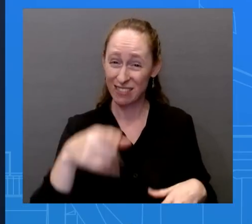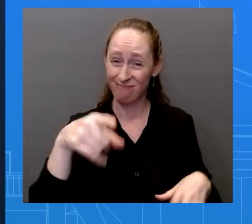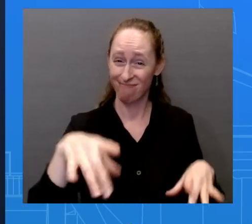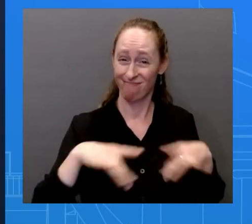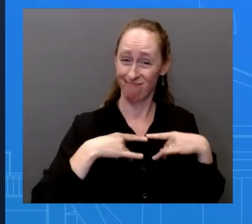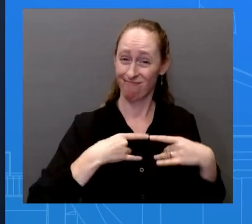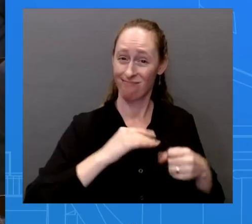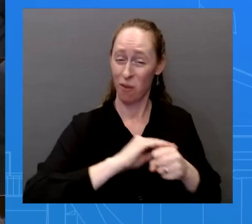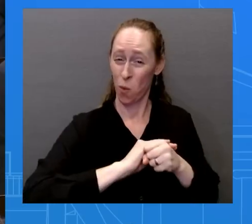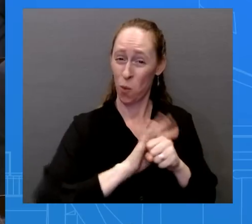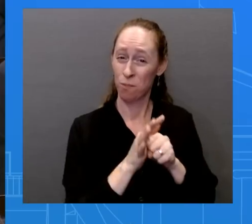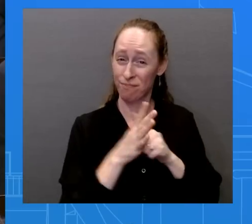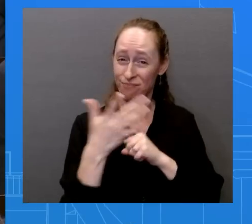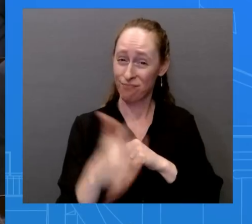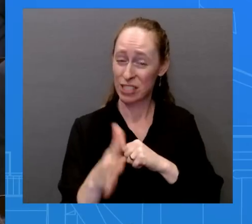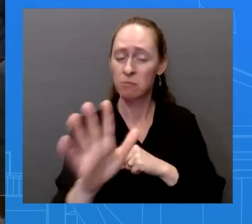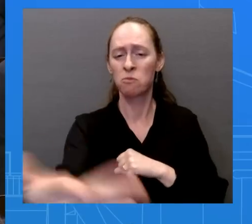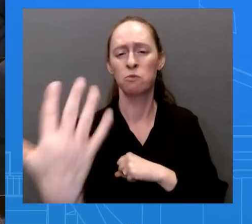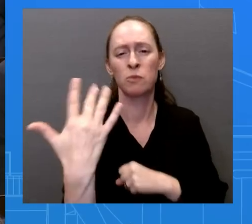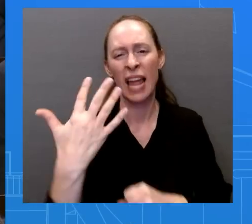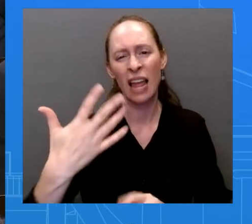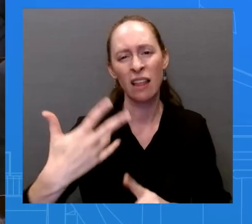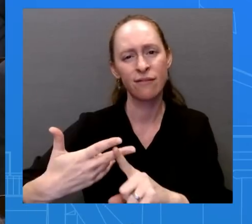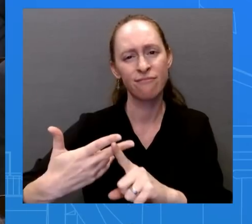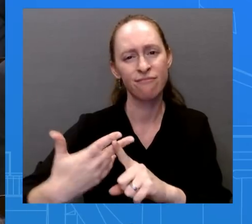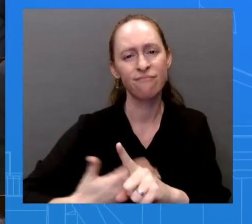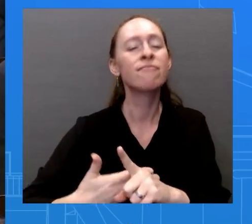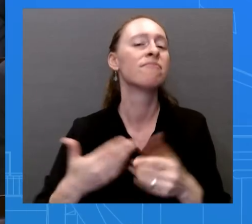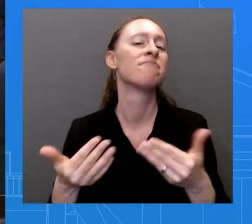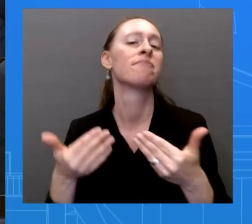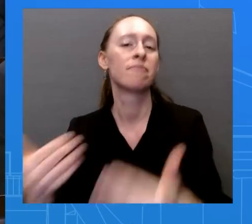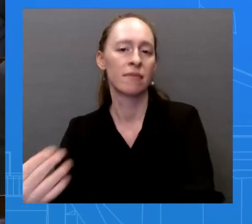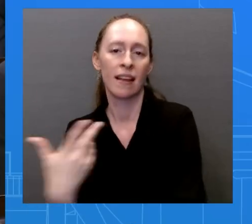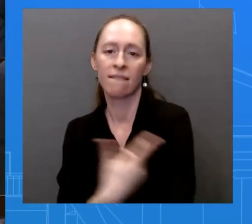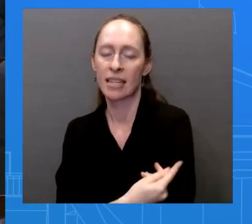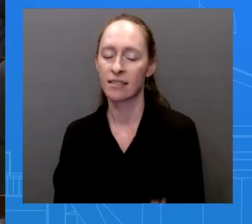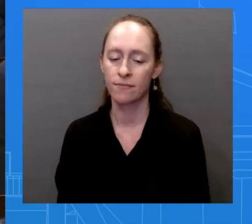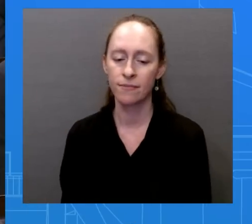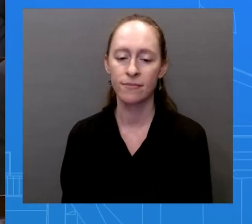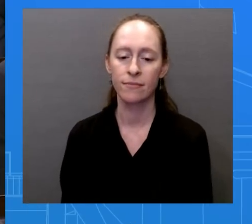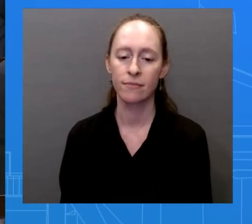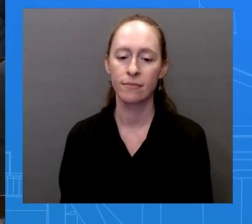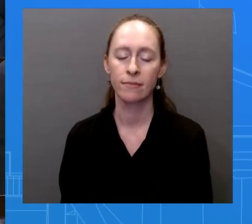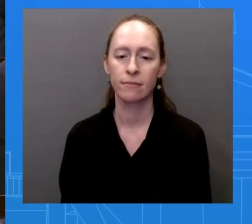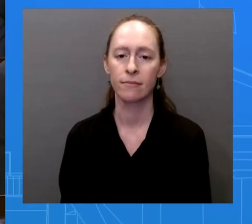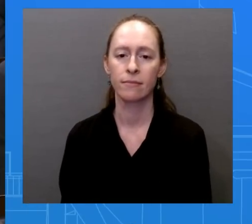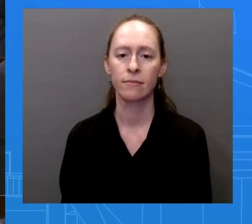The Press: You had asked for $22 billion for COVID funding for next-generation treatments,